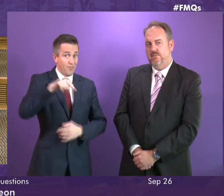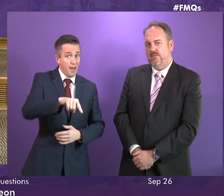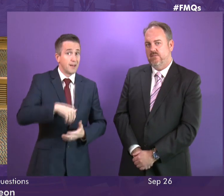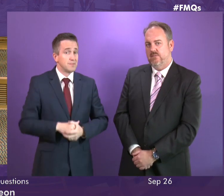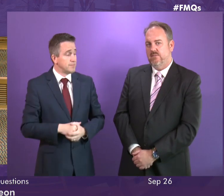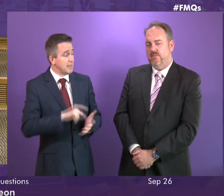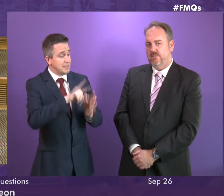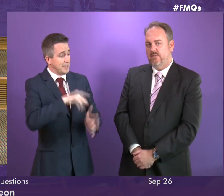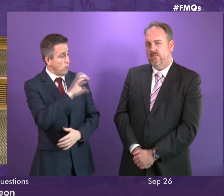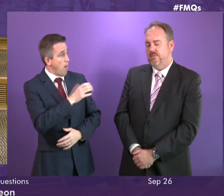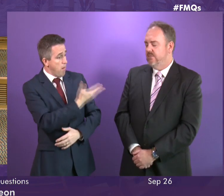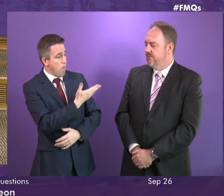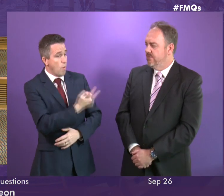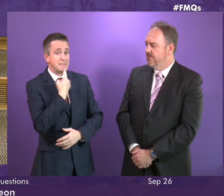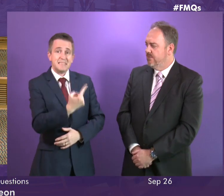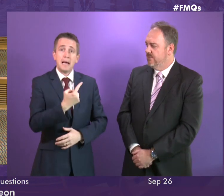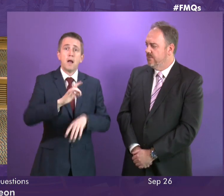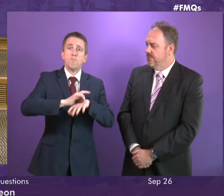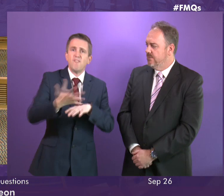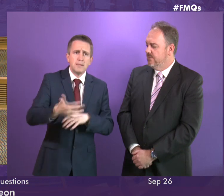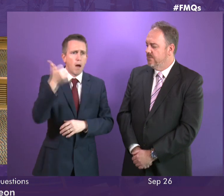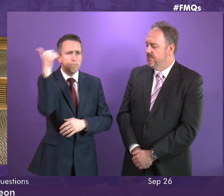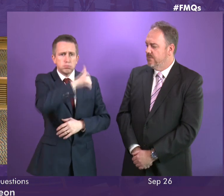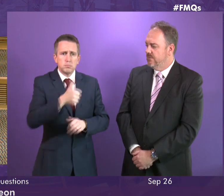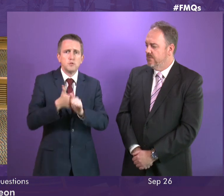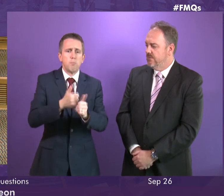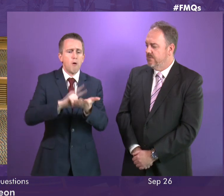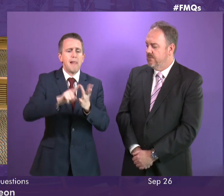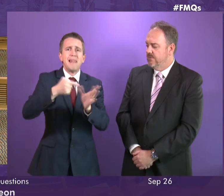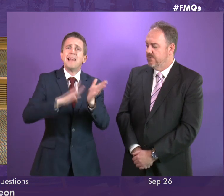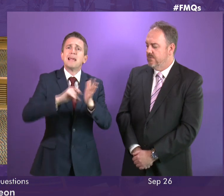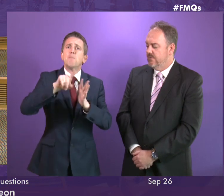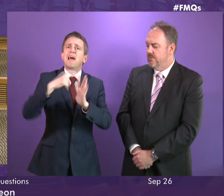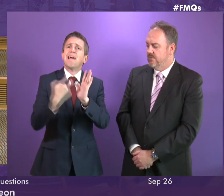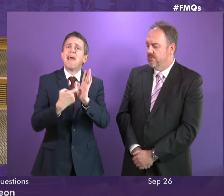Jackson Carlaw said that experts backed Liam Kerr’s proposed bill. I am sure that some